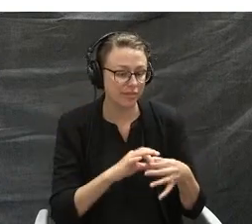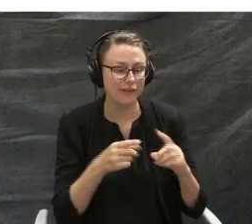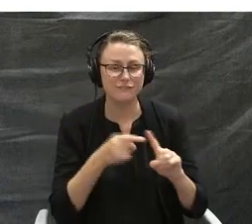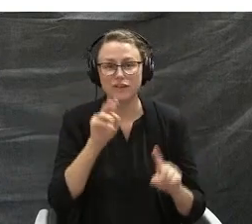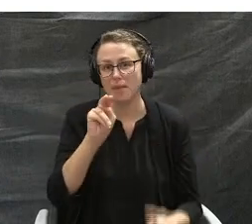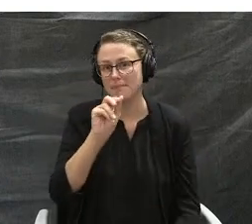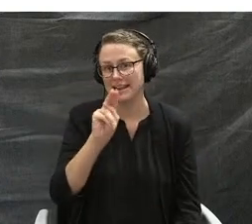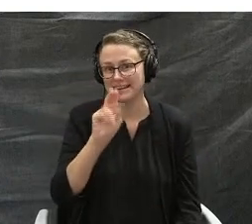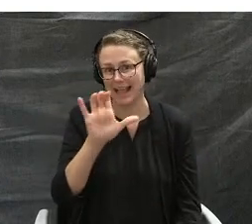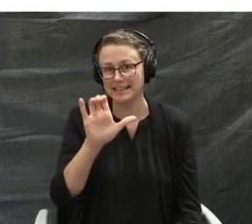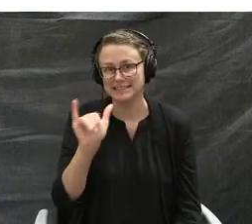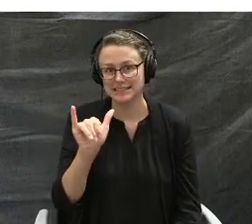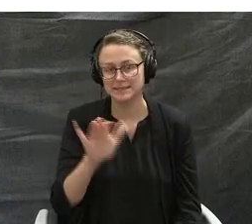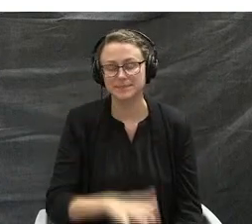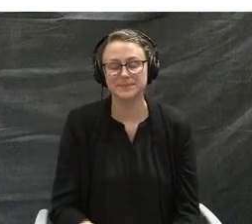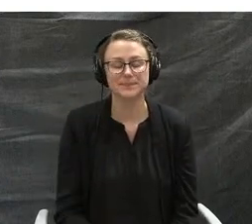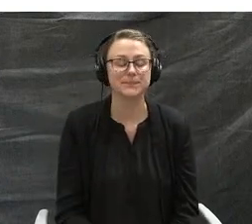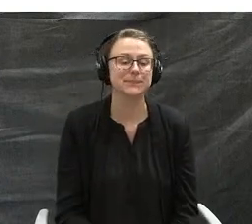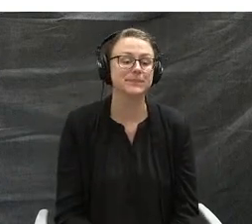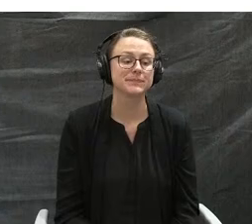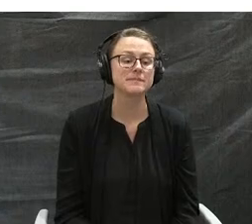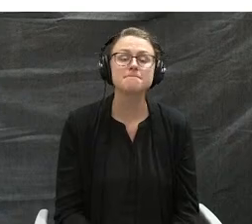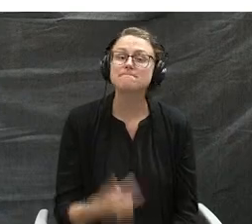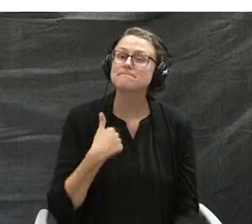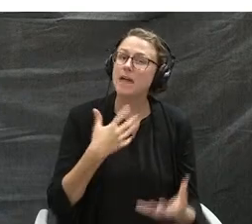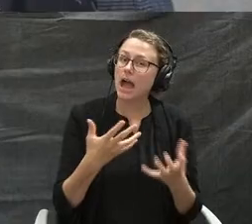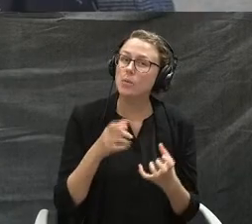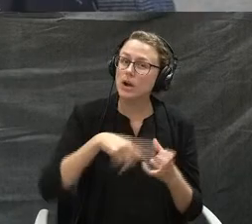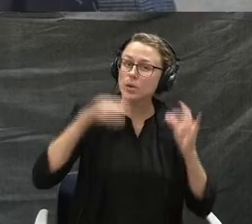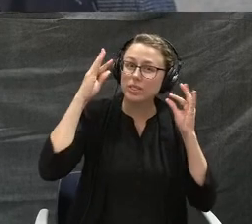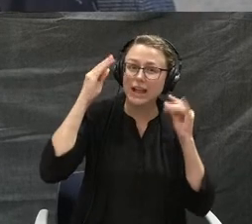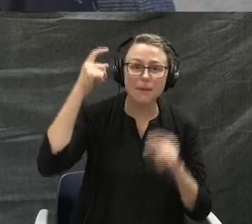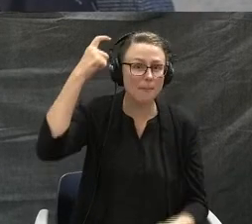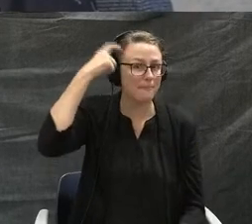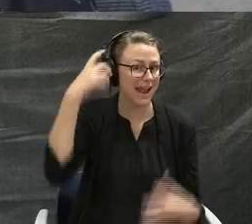Tonka says. I would like you to consider the mental health of